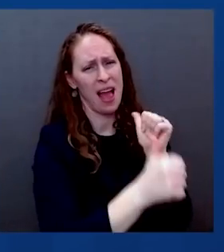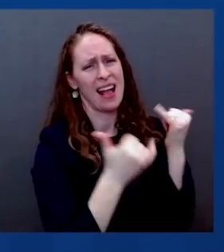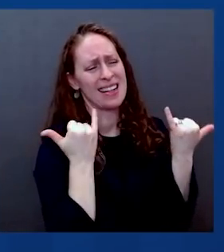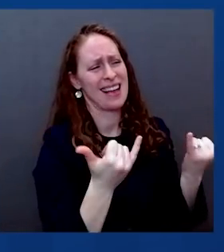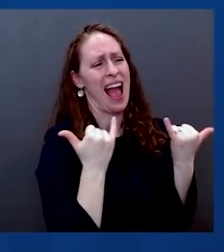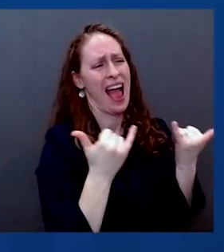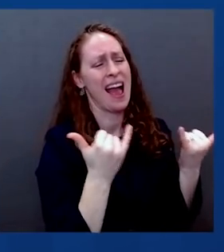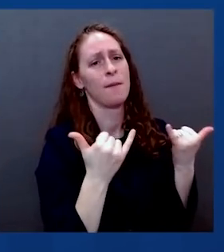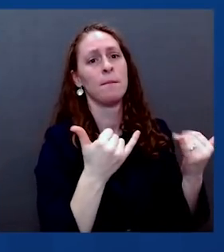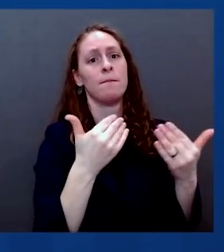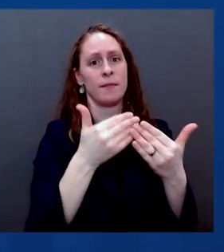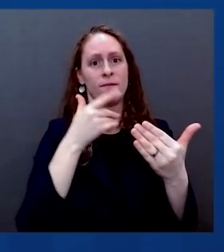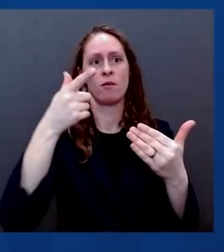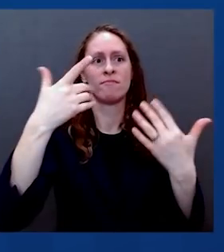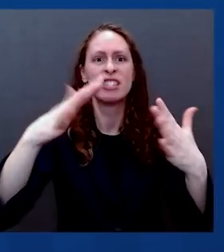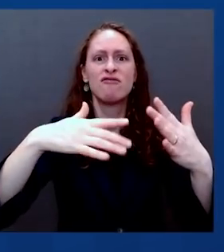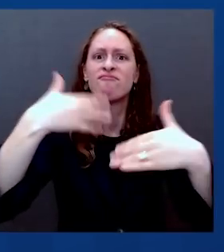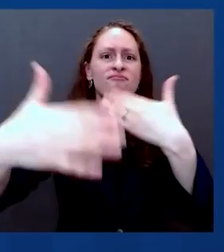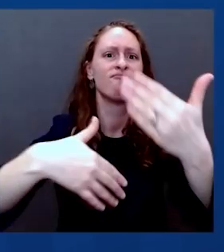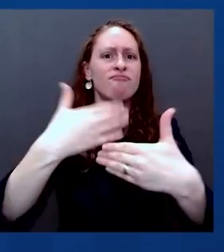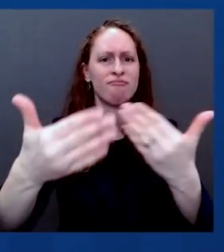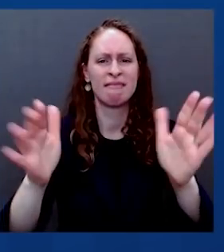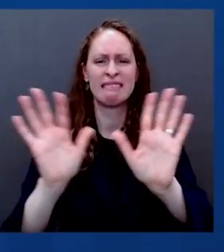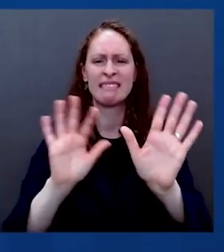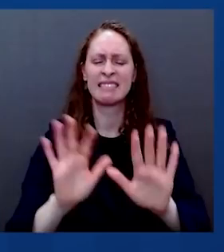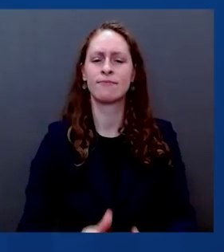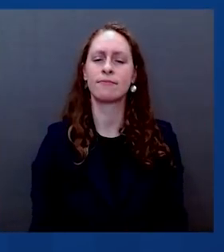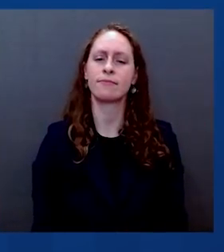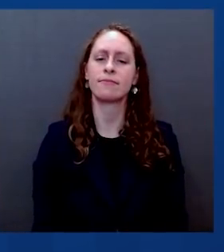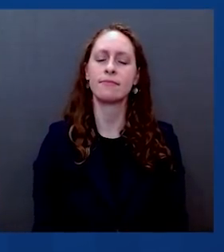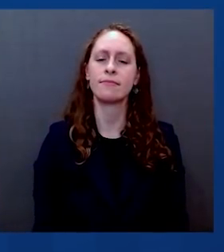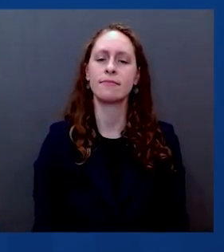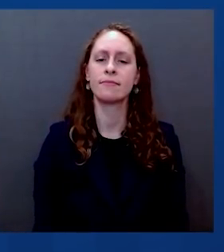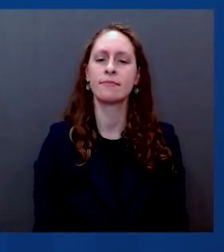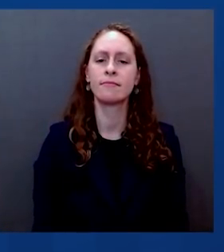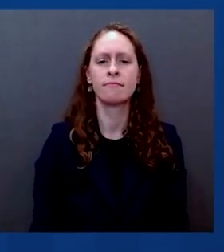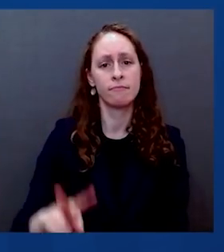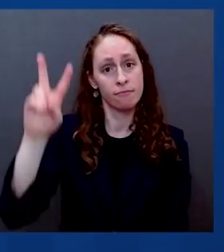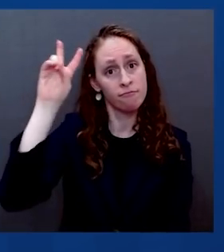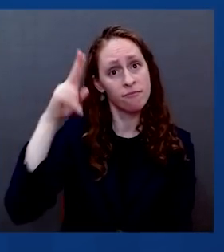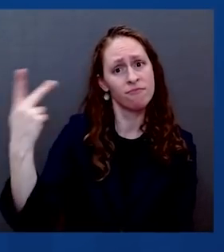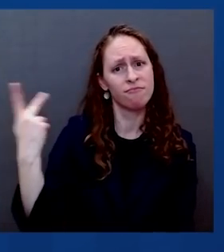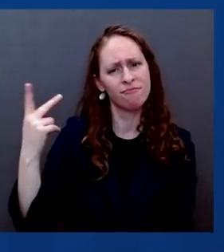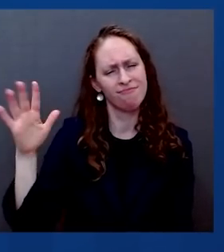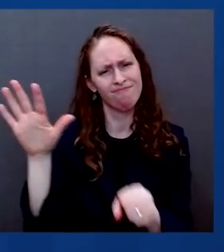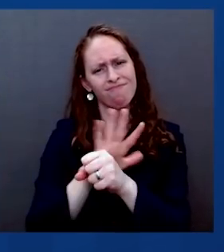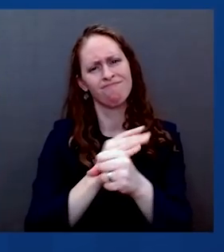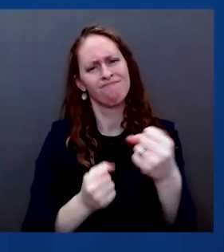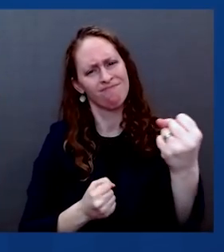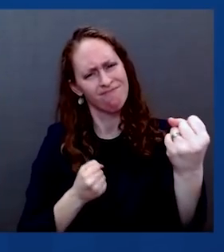since day one of this administration. But each and every time, Senate Republicans have blocked the way.